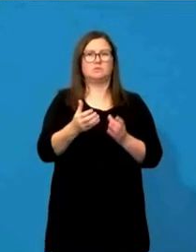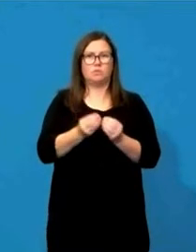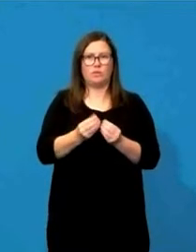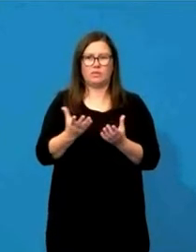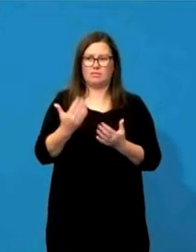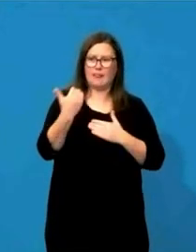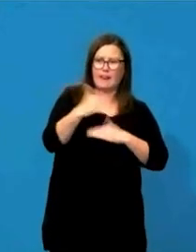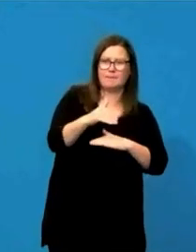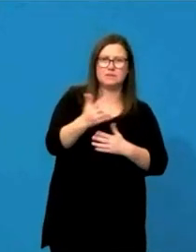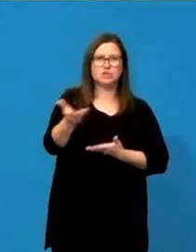We always struggle.